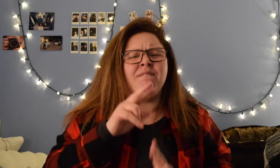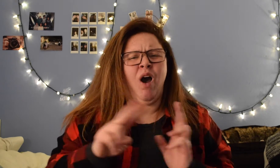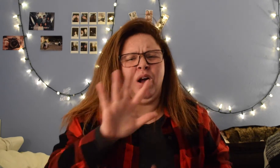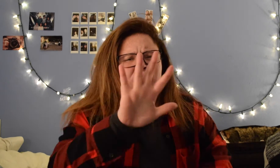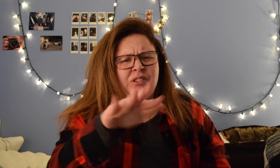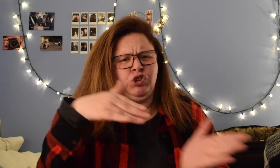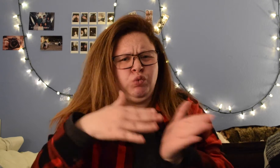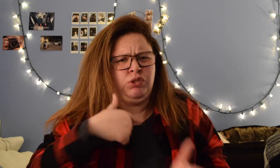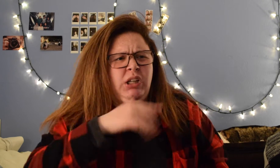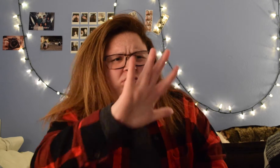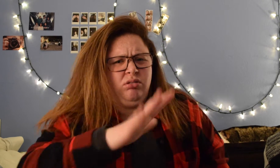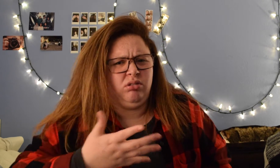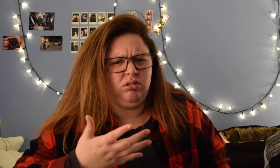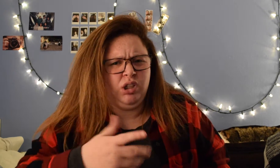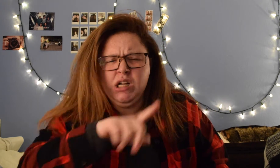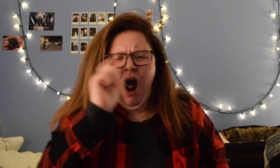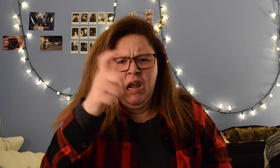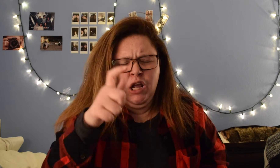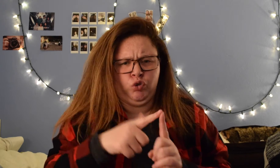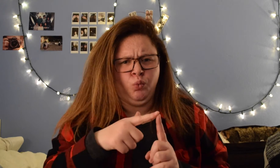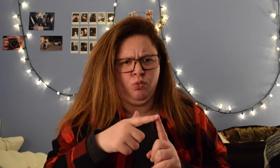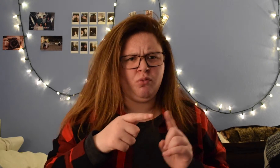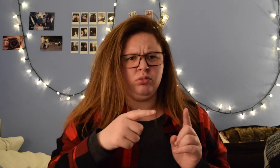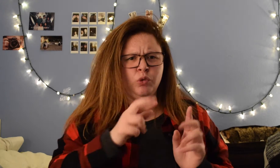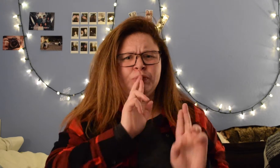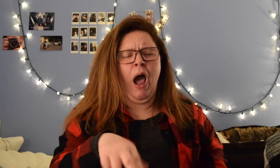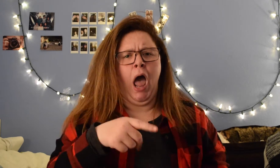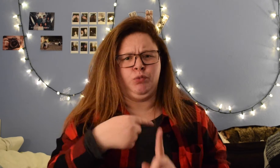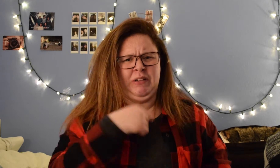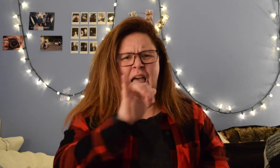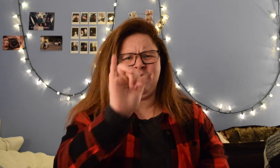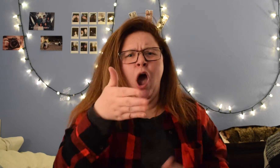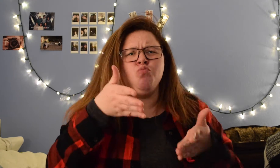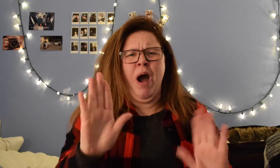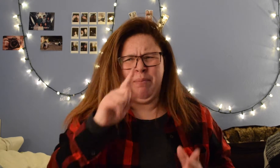I was like excuse me? It's not that necessary to act like that way to me